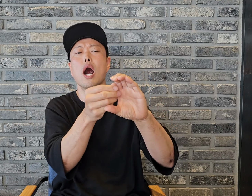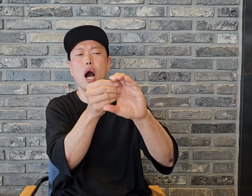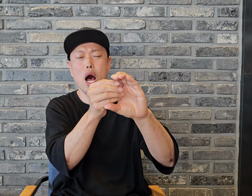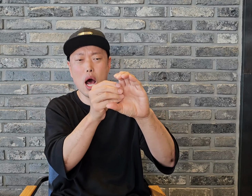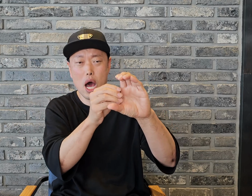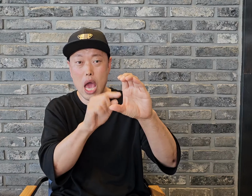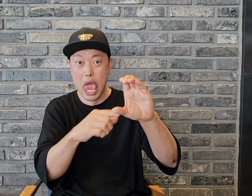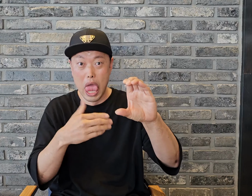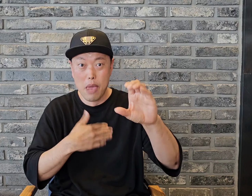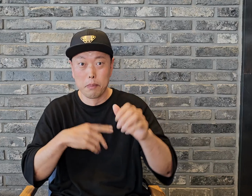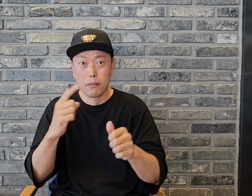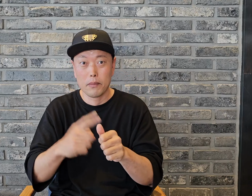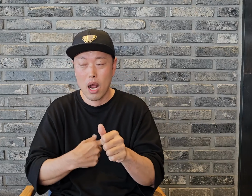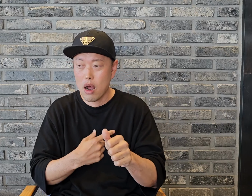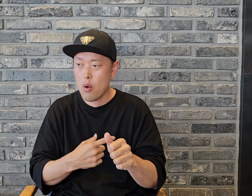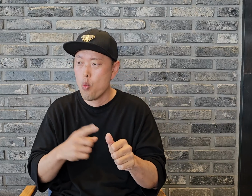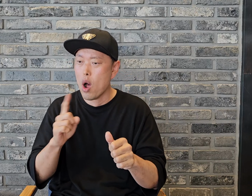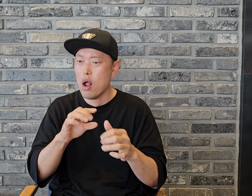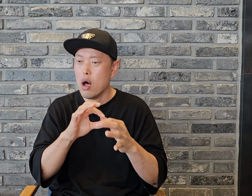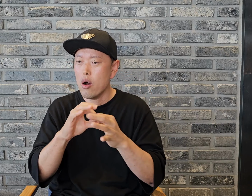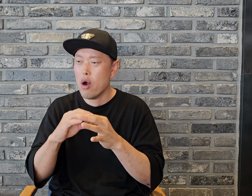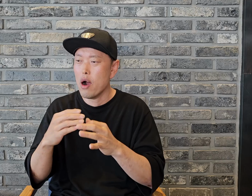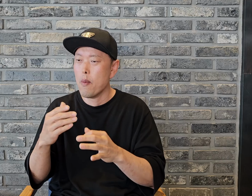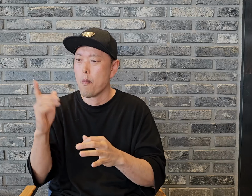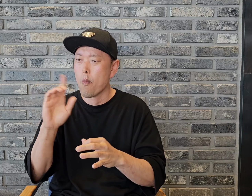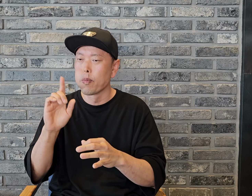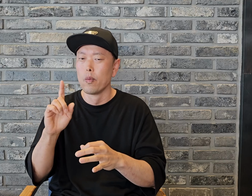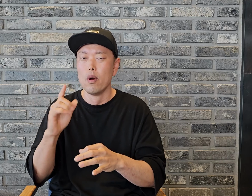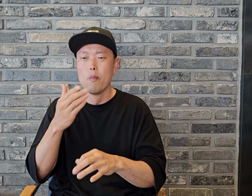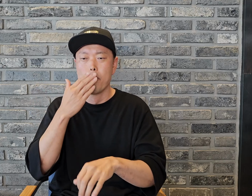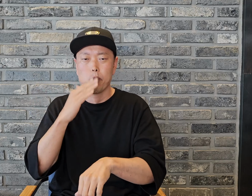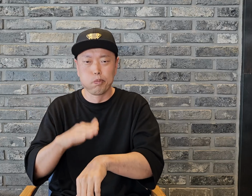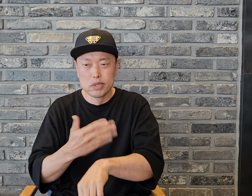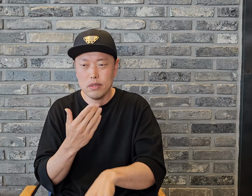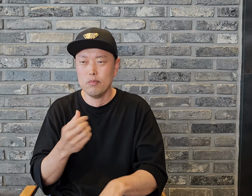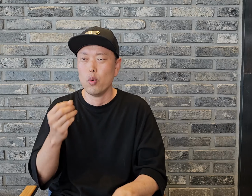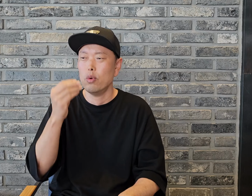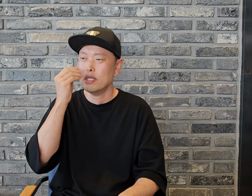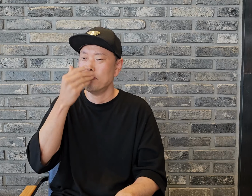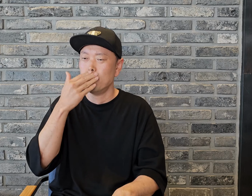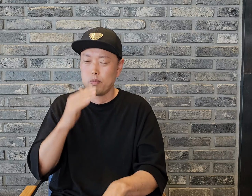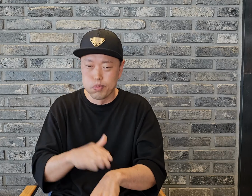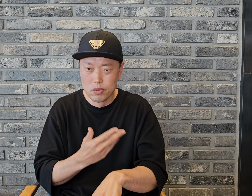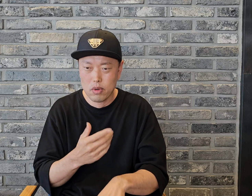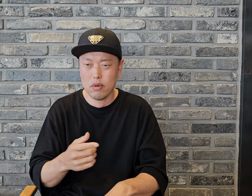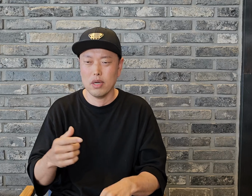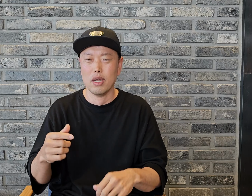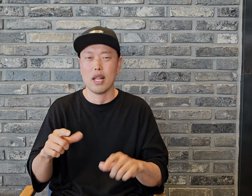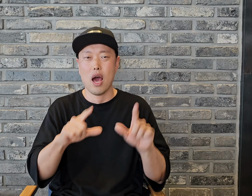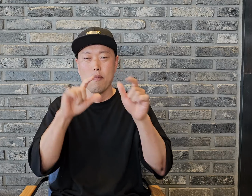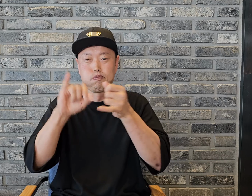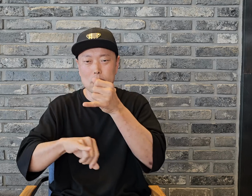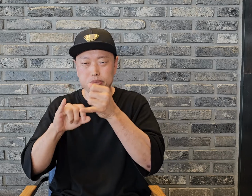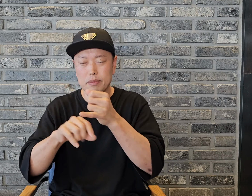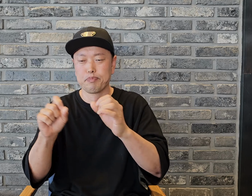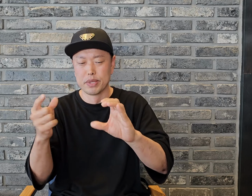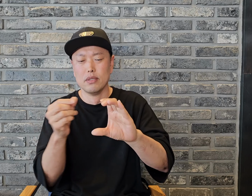viewers will say, 'Oh, that's right!' As you do this, you truly understand that eating naturally was the problem, that the fatty foods were wrong, and that your lifestyle was wrong!